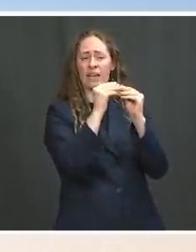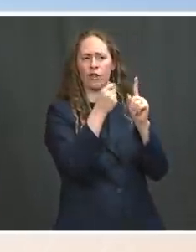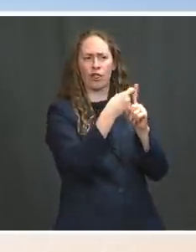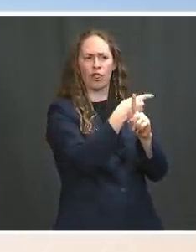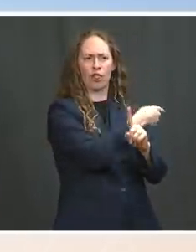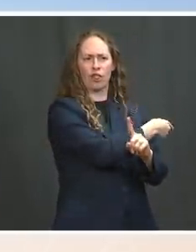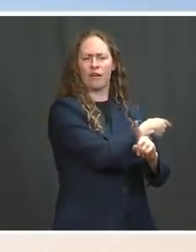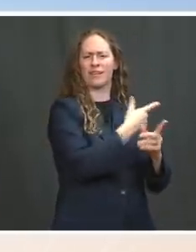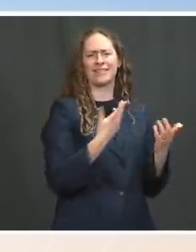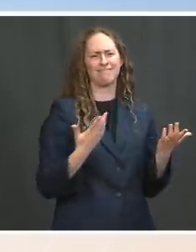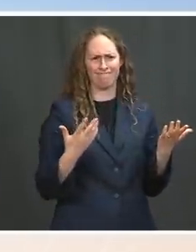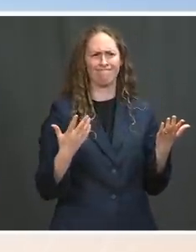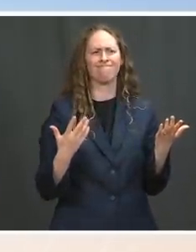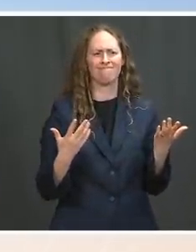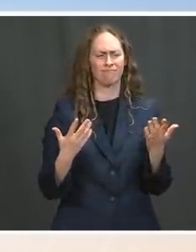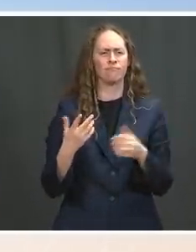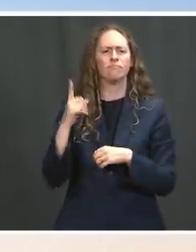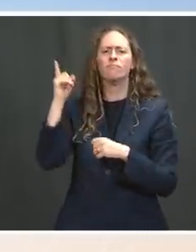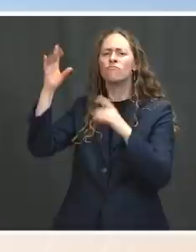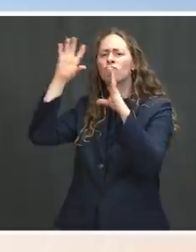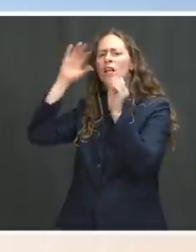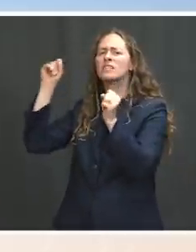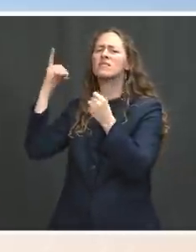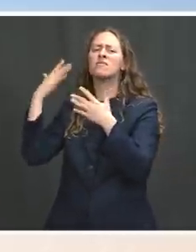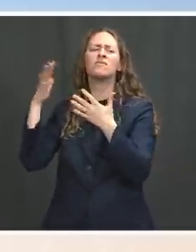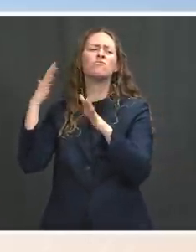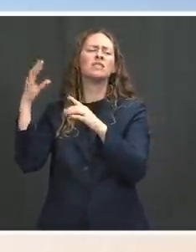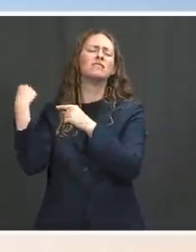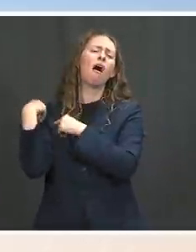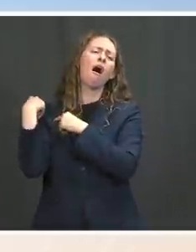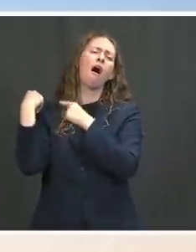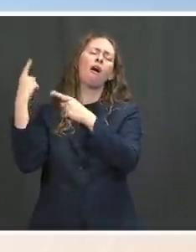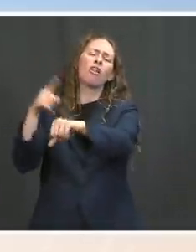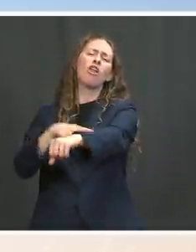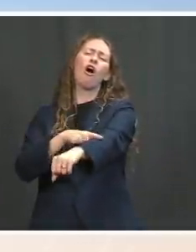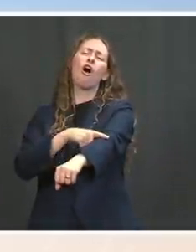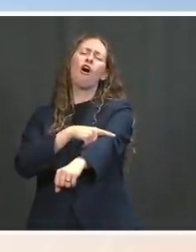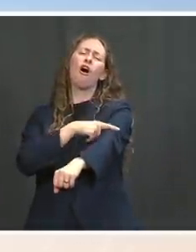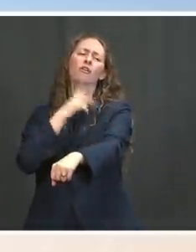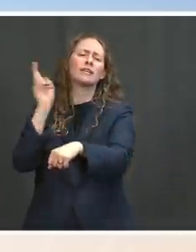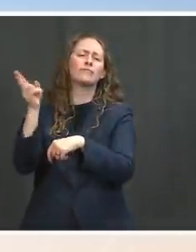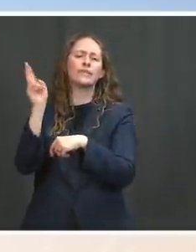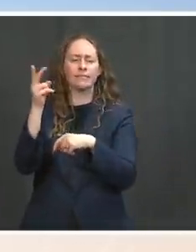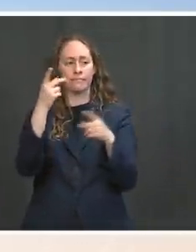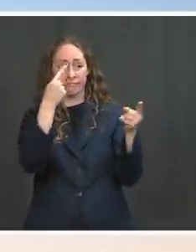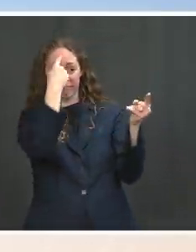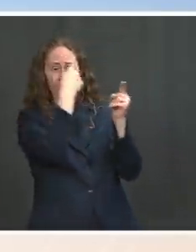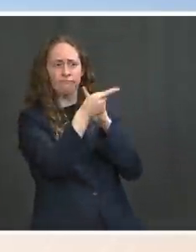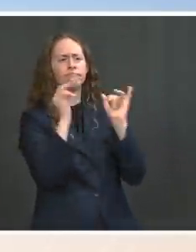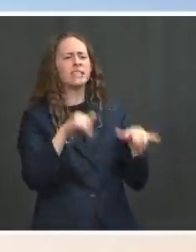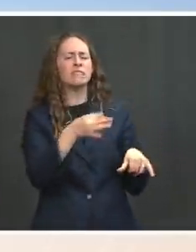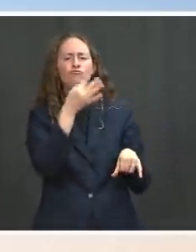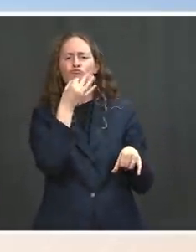where he has strong disagreements, and his objective and his focus and his time today -- nothing more valuable than the President's time --